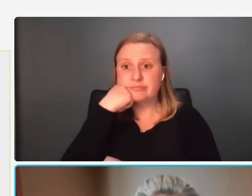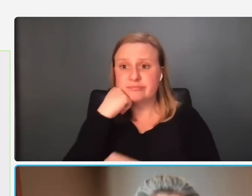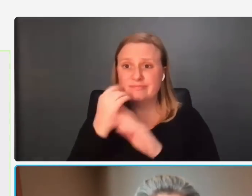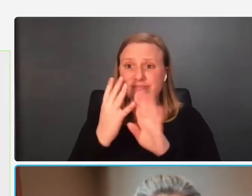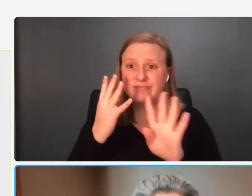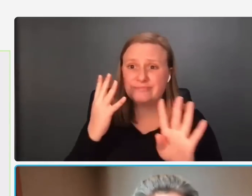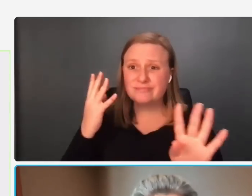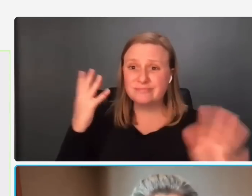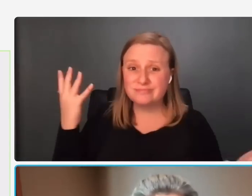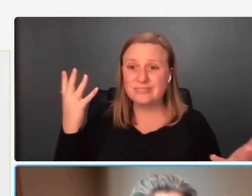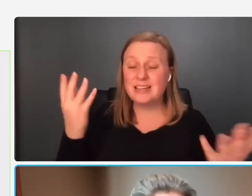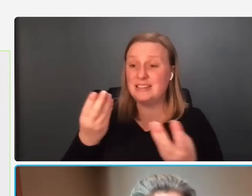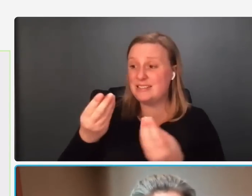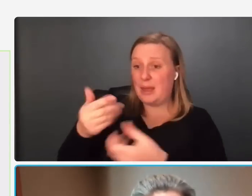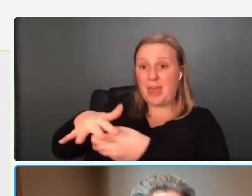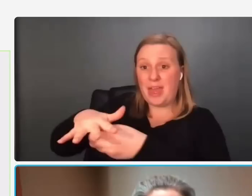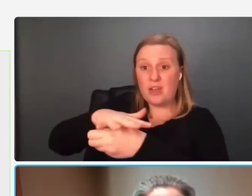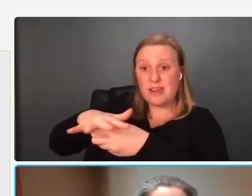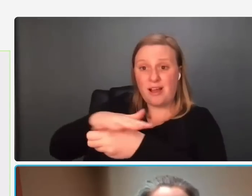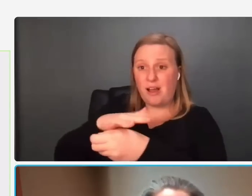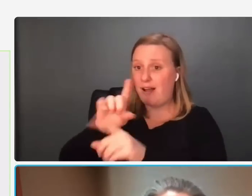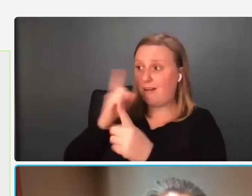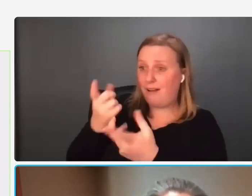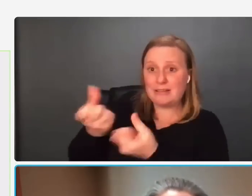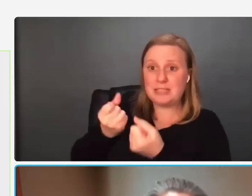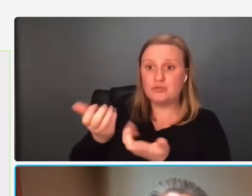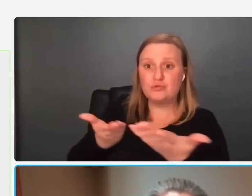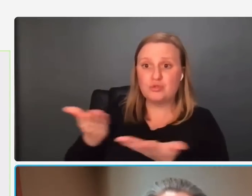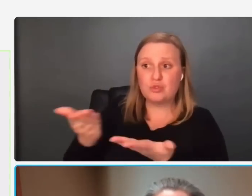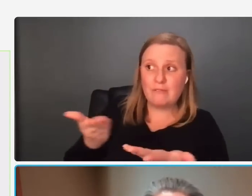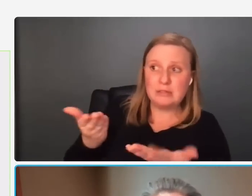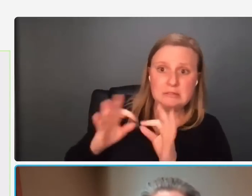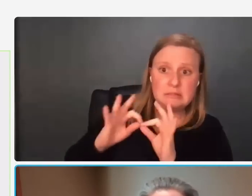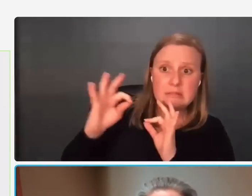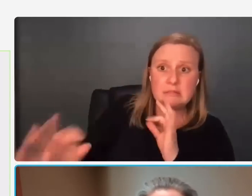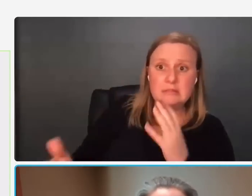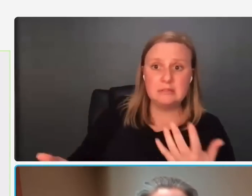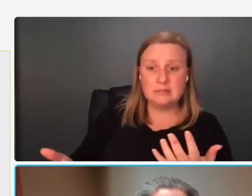in particular parts of the country very easily. As the population of older Australians grows we need